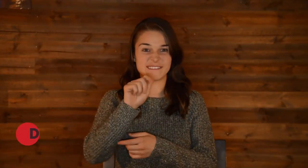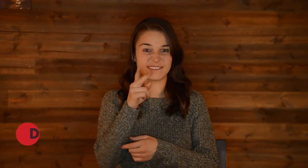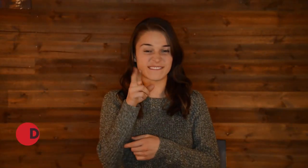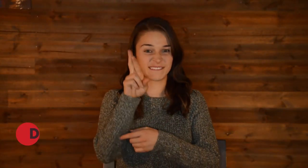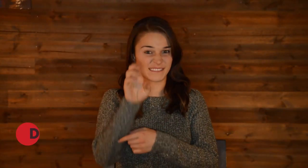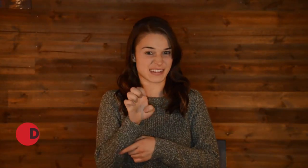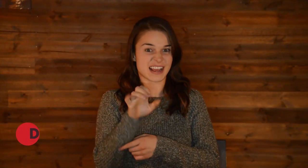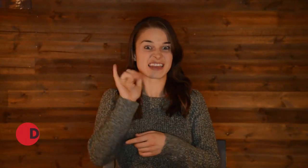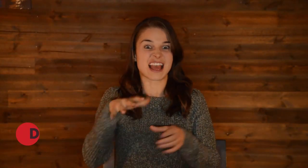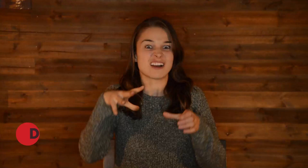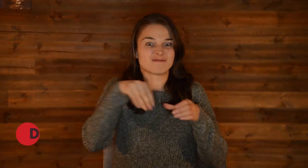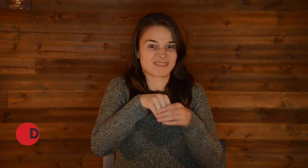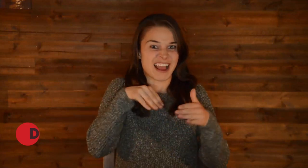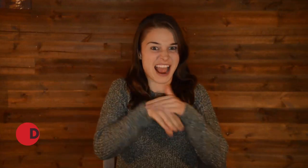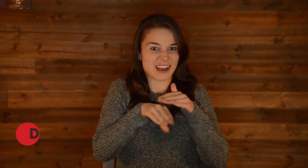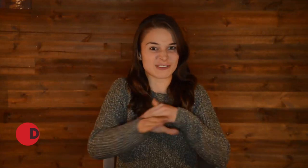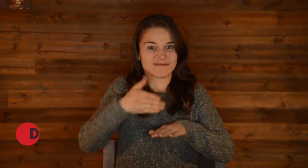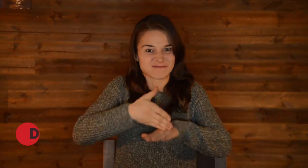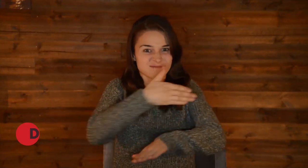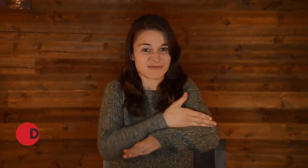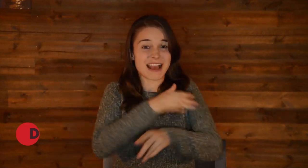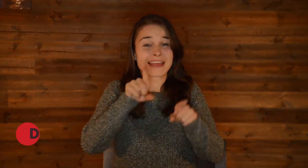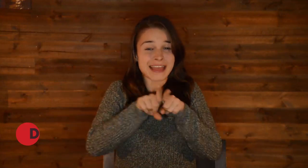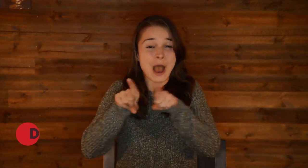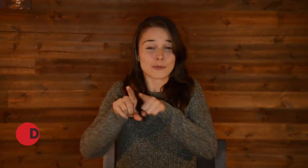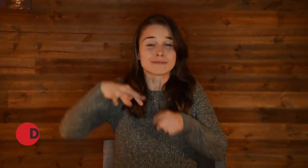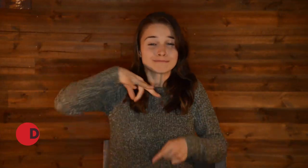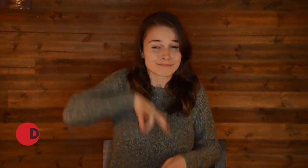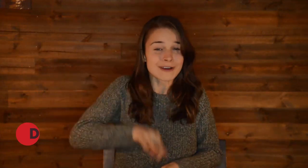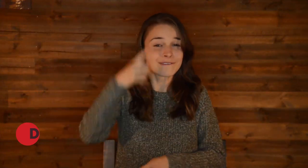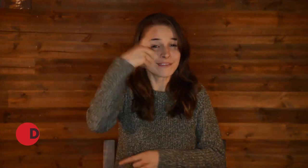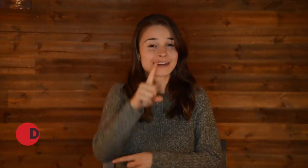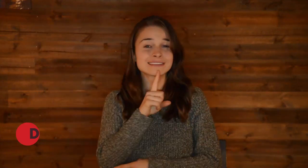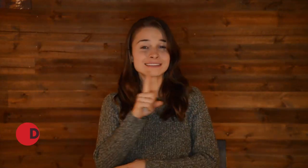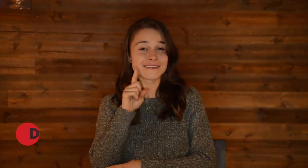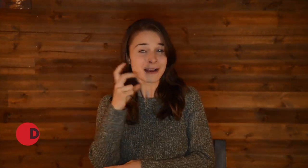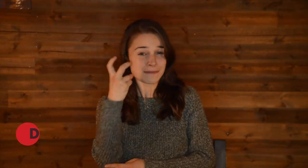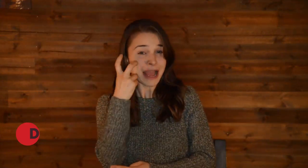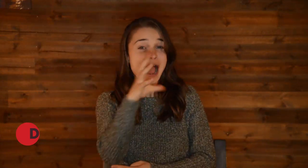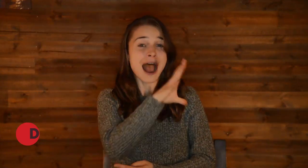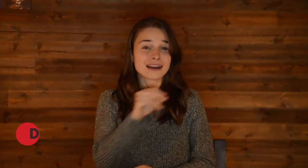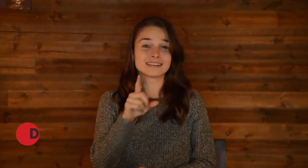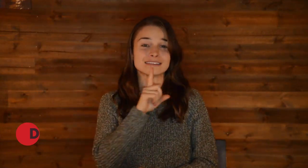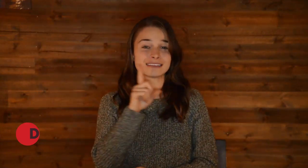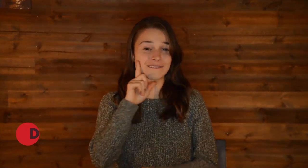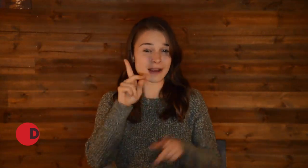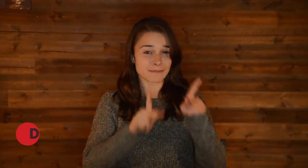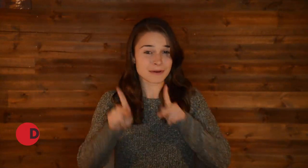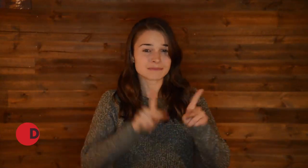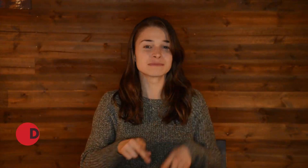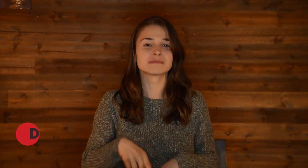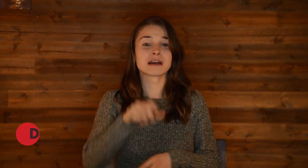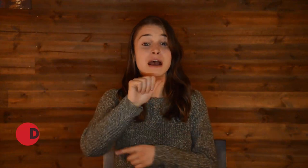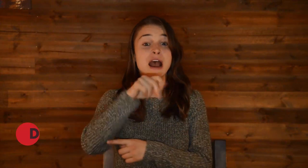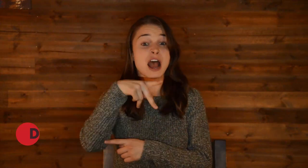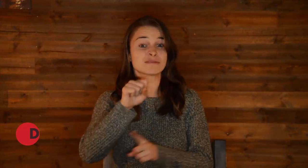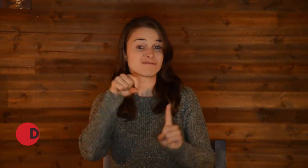[Nicole]: This new feature includes accessibility improvements that also benefit Deaf-Blind and Deaf people.